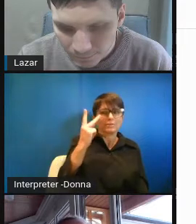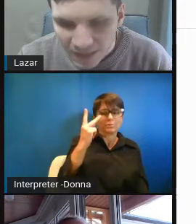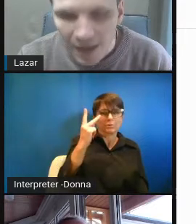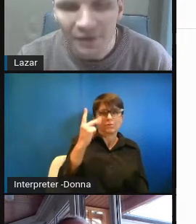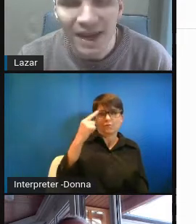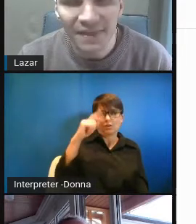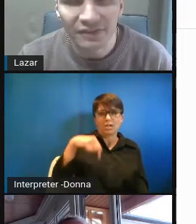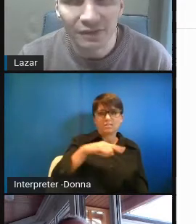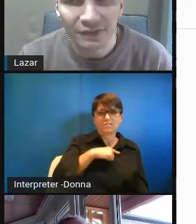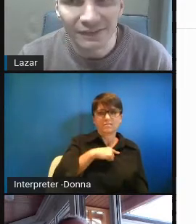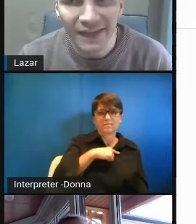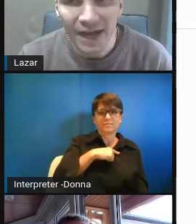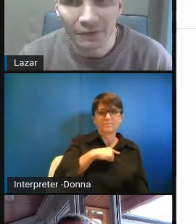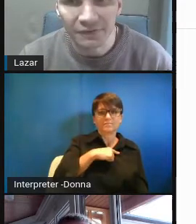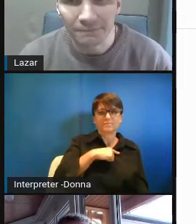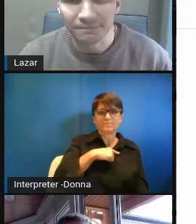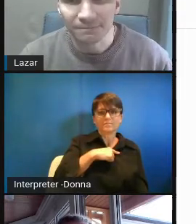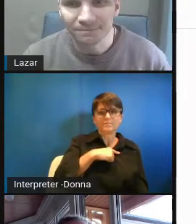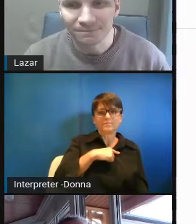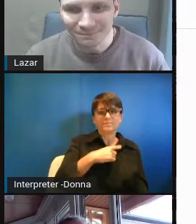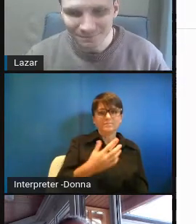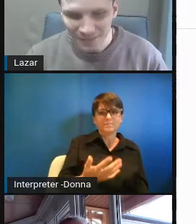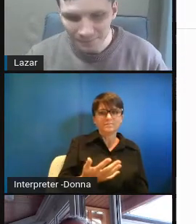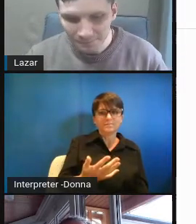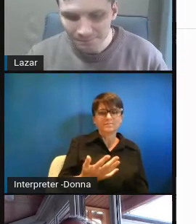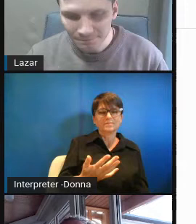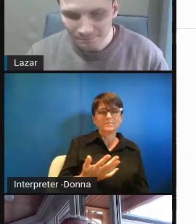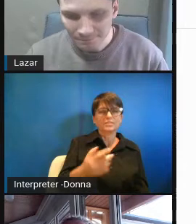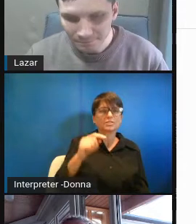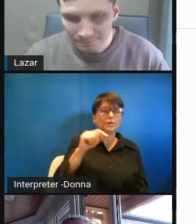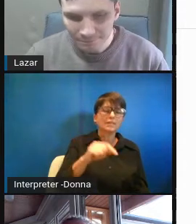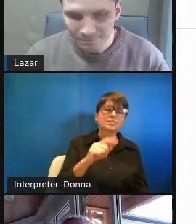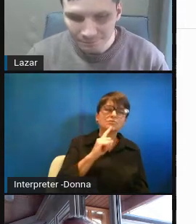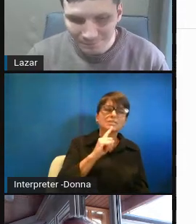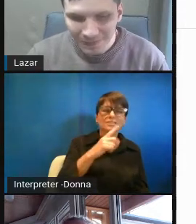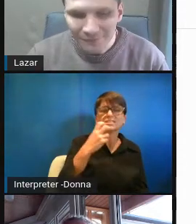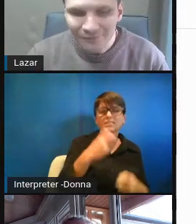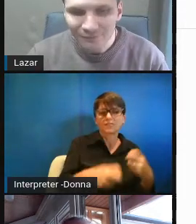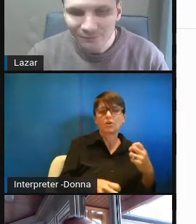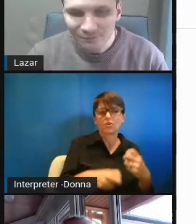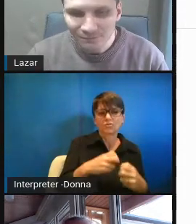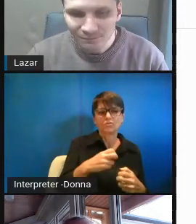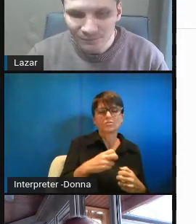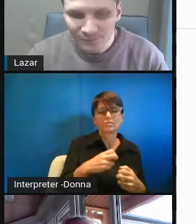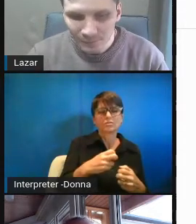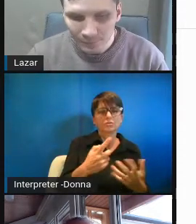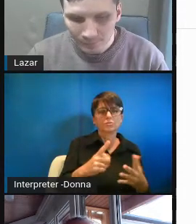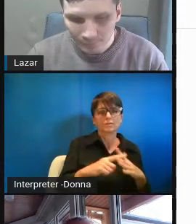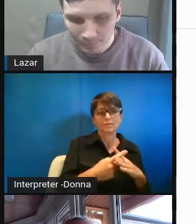Oh, yes, that's a different layout. This makes it difficult, to begin with.